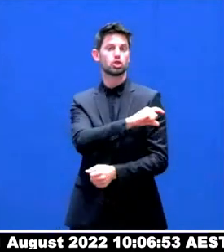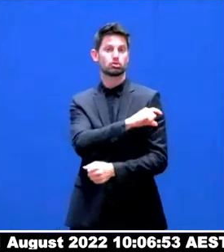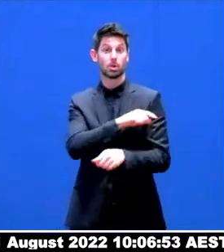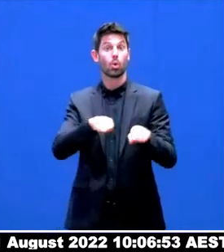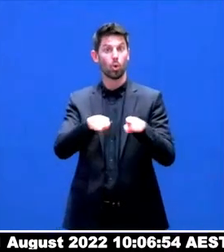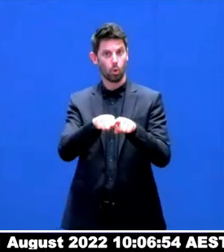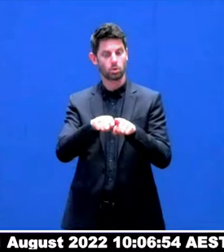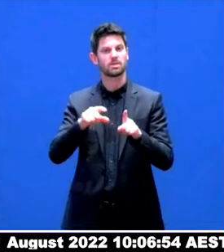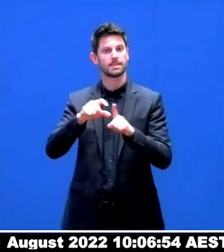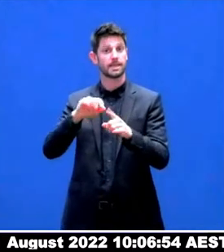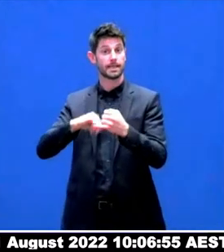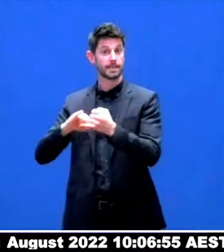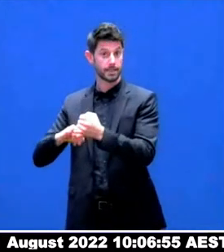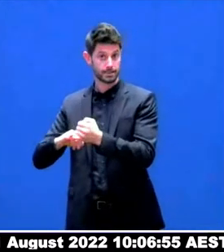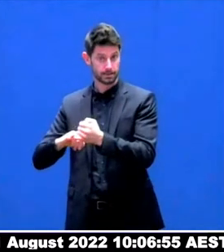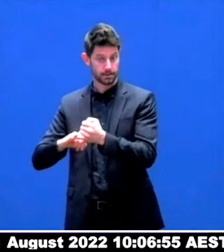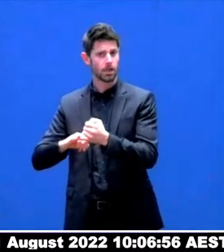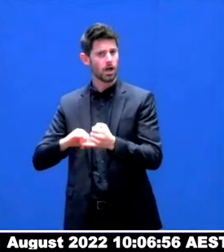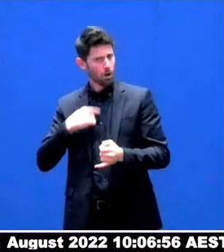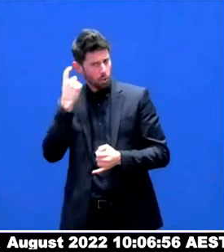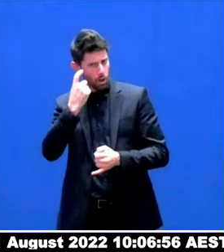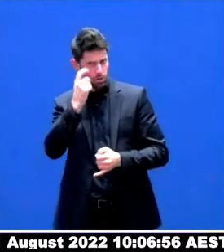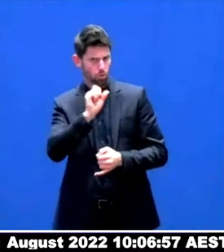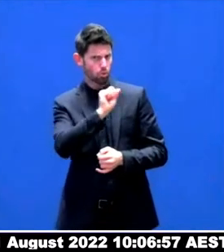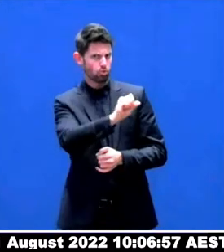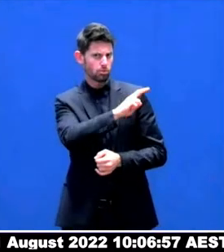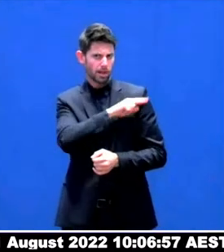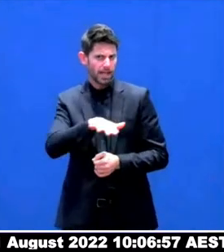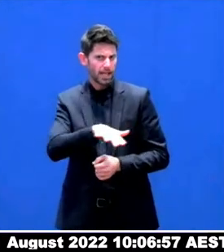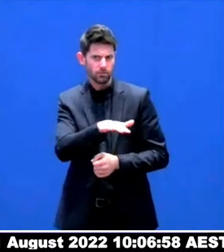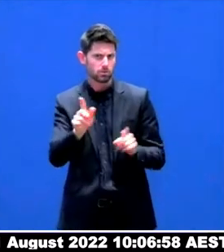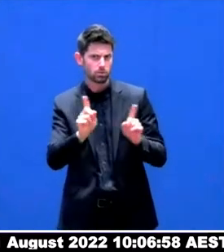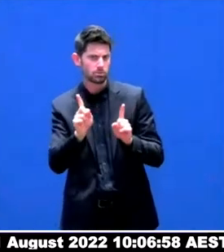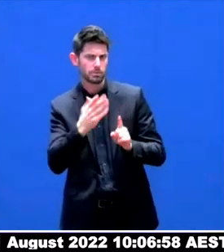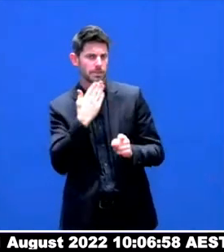I do. MS EASTMAN: And what are your particular areas of responsibility in that capacity?